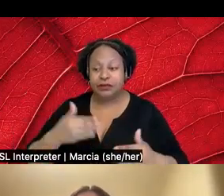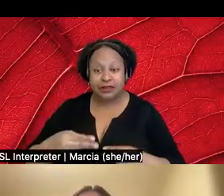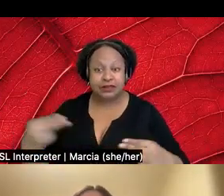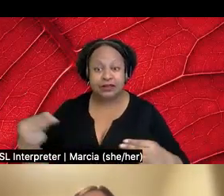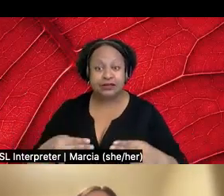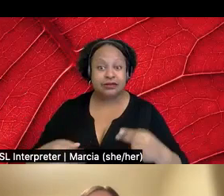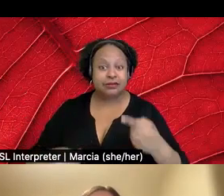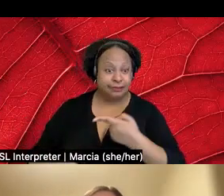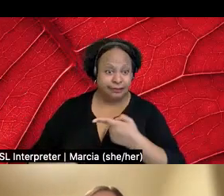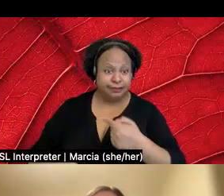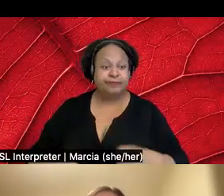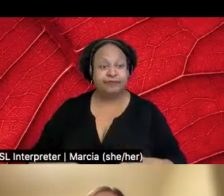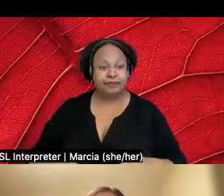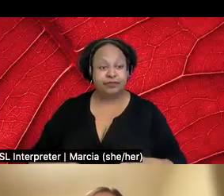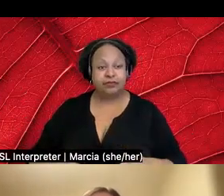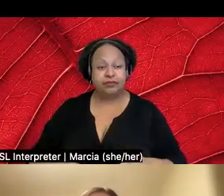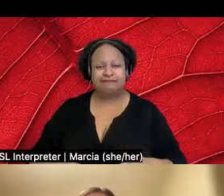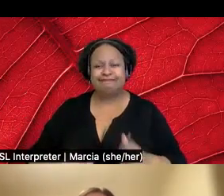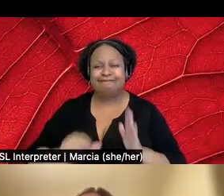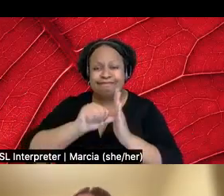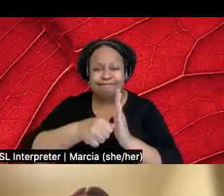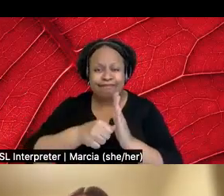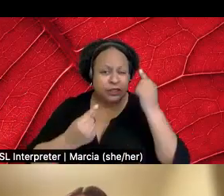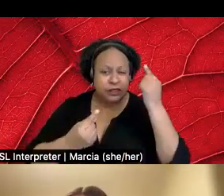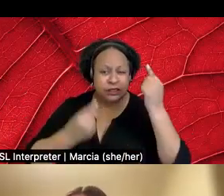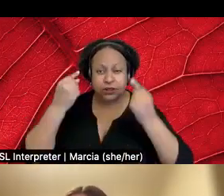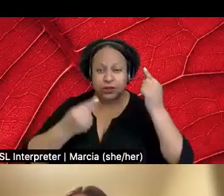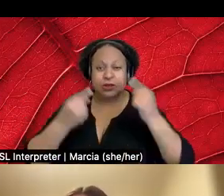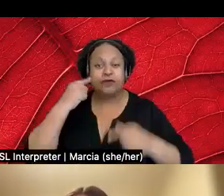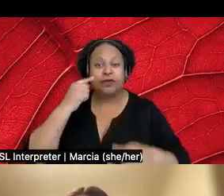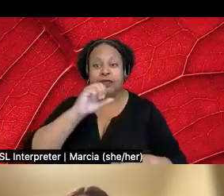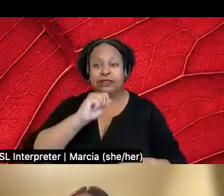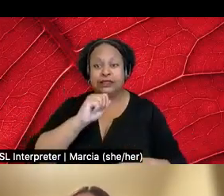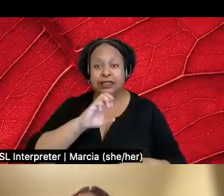So, the key considerations of the set framework include,